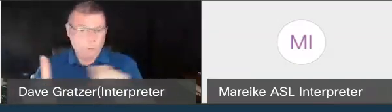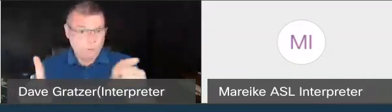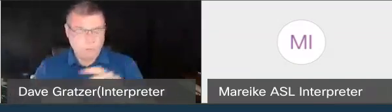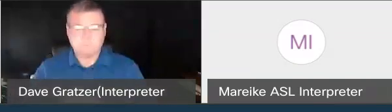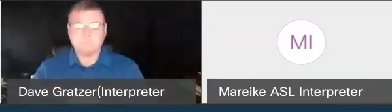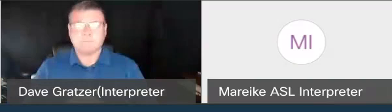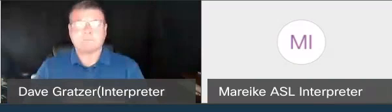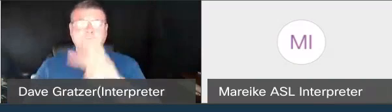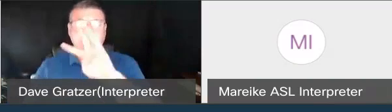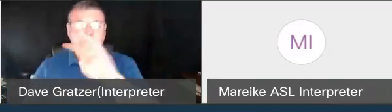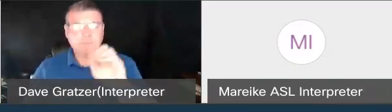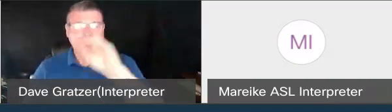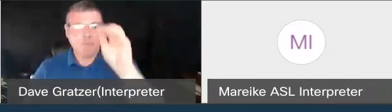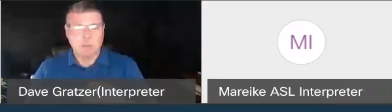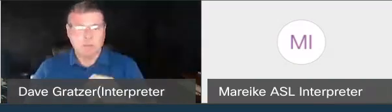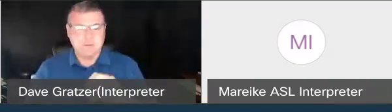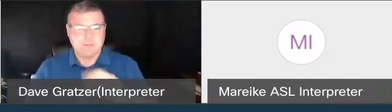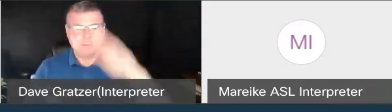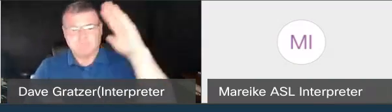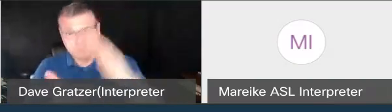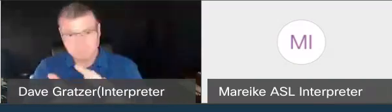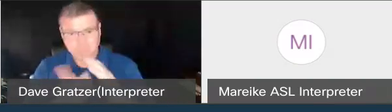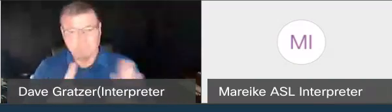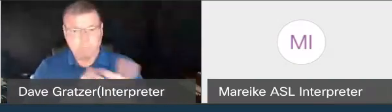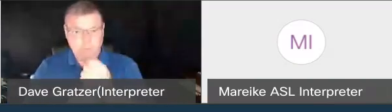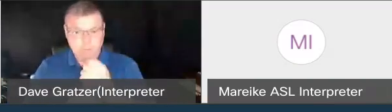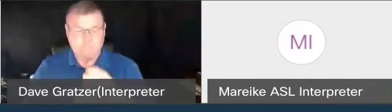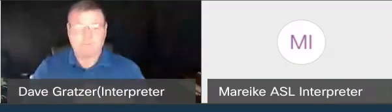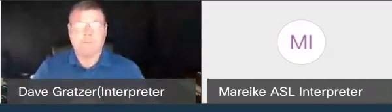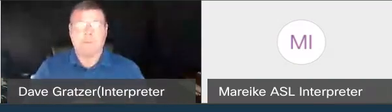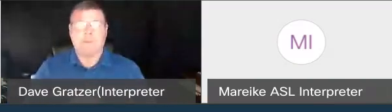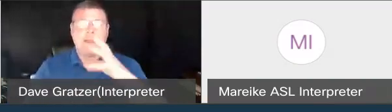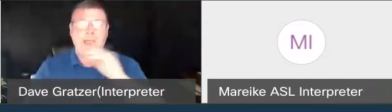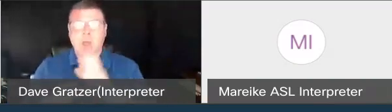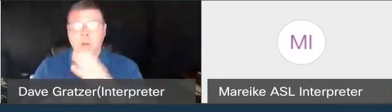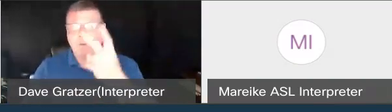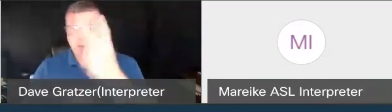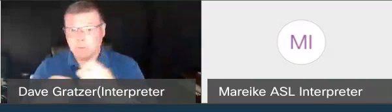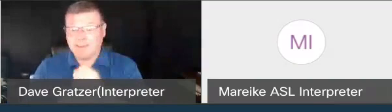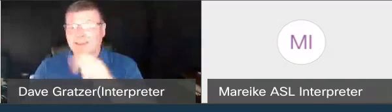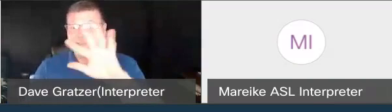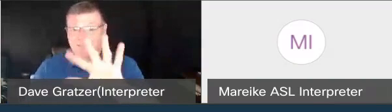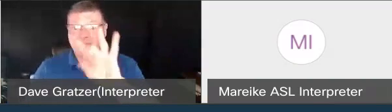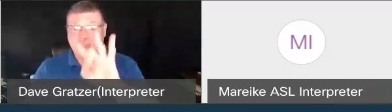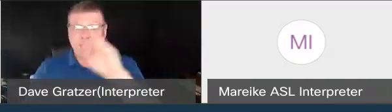a 60% lower odds of arrest in the first six months and over two years, 58% lower odds of arrest.